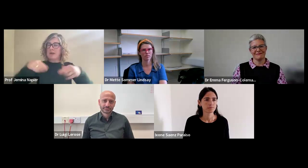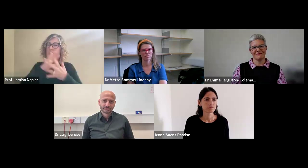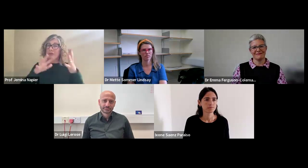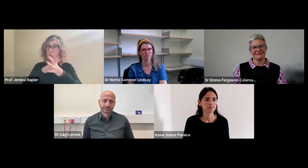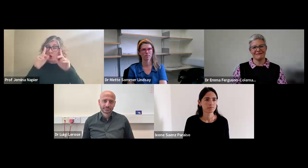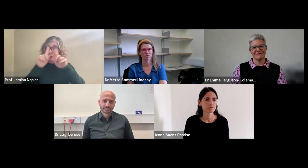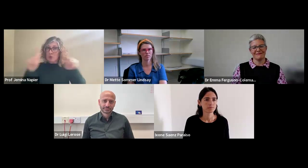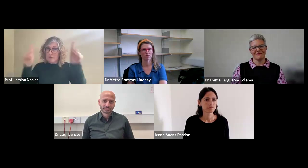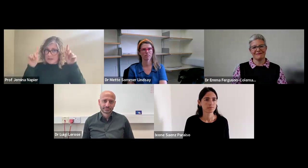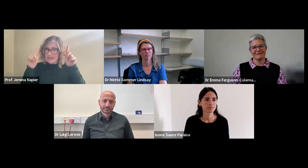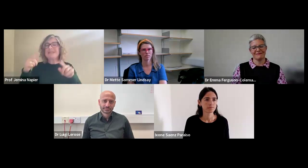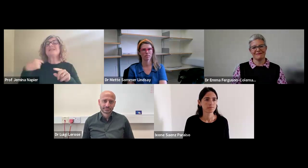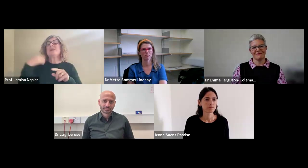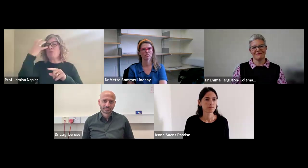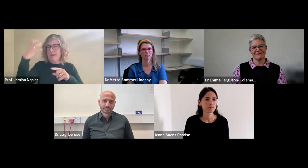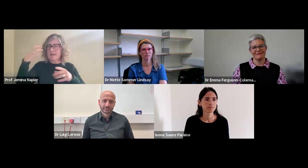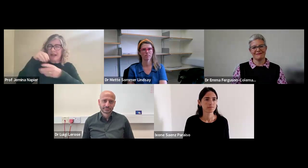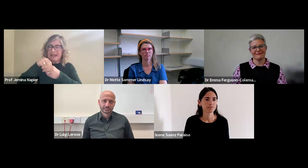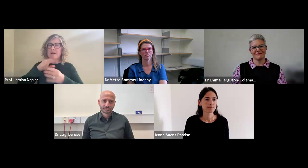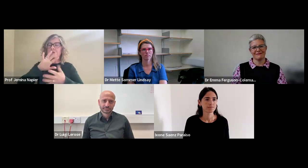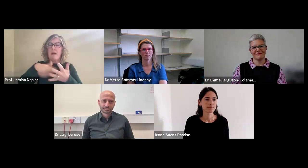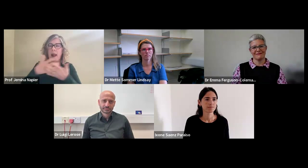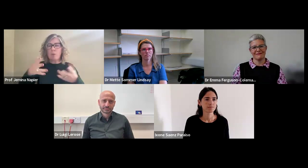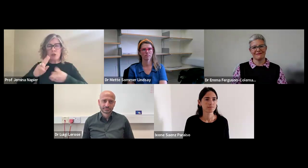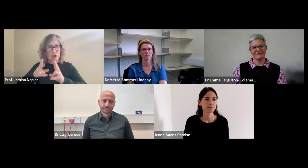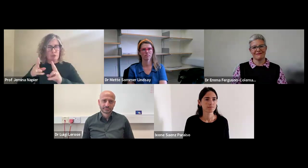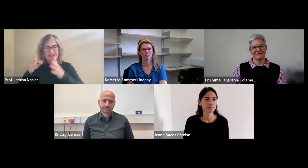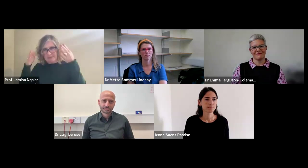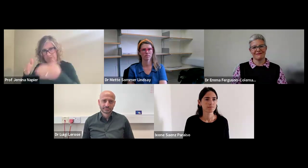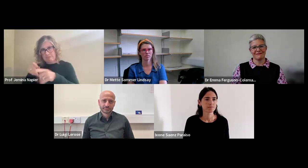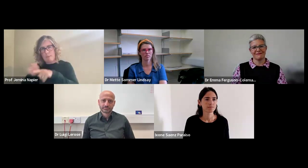that's my name in sign language - I work here at Heriot-Watt University I'm a professor working in